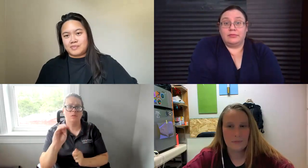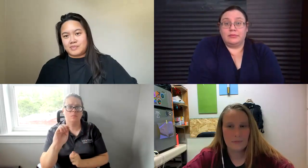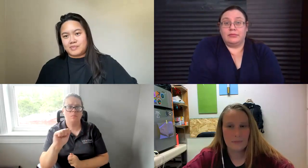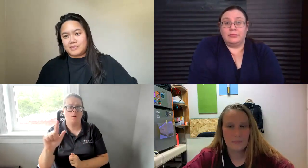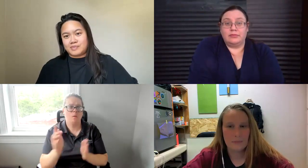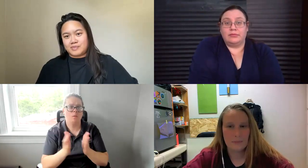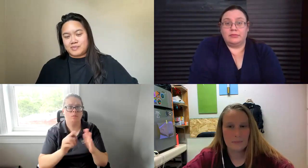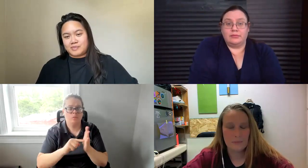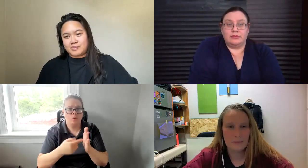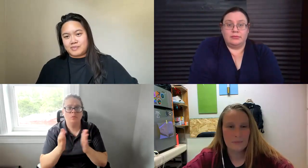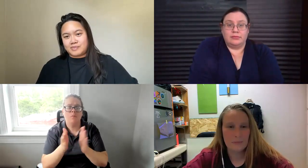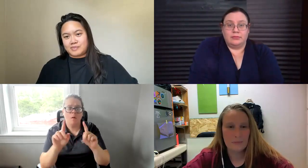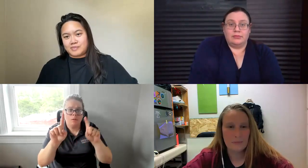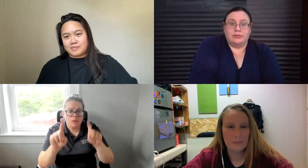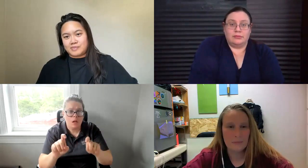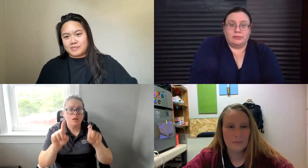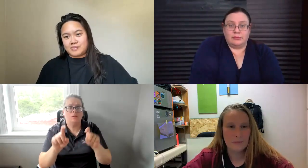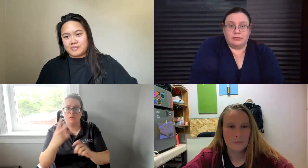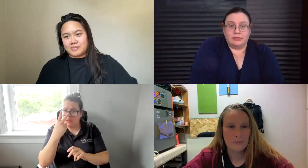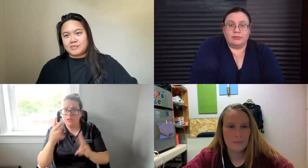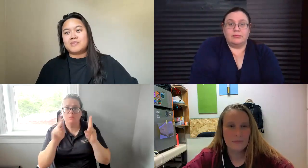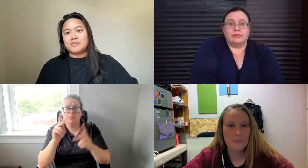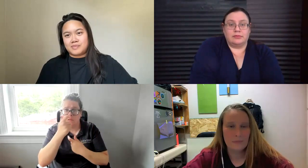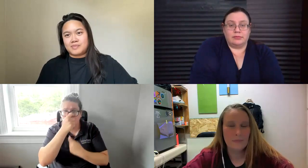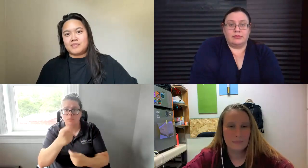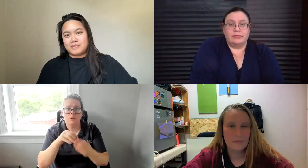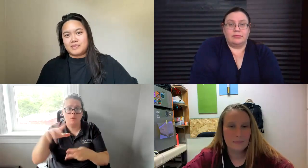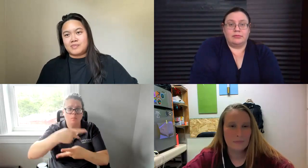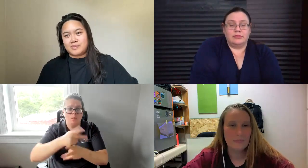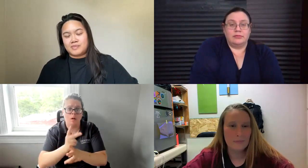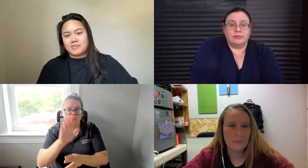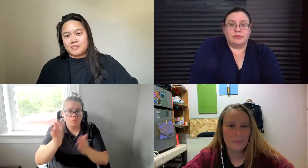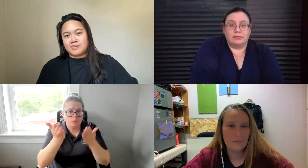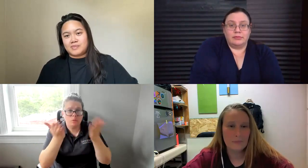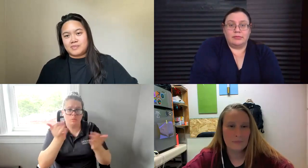Really my advice is simple. Start small. Test it out.